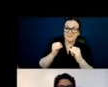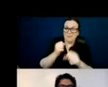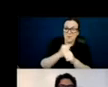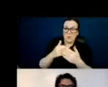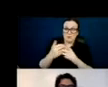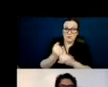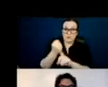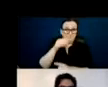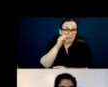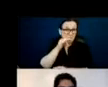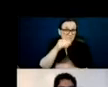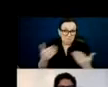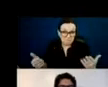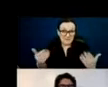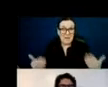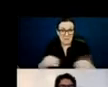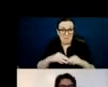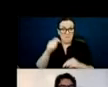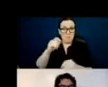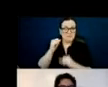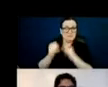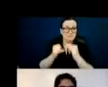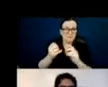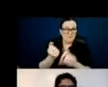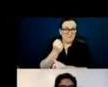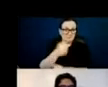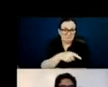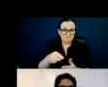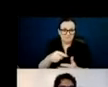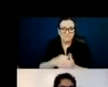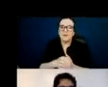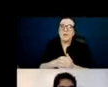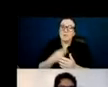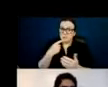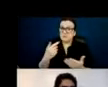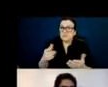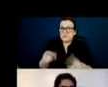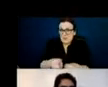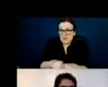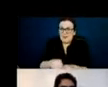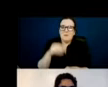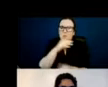And then at some point we got the buy in of government, in all of these three countries.